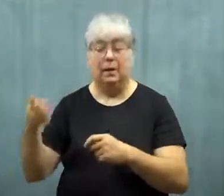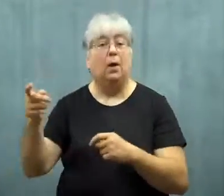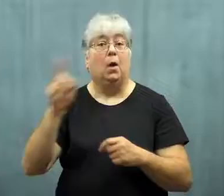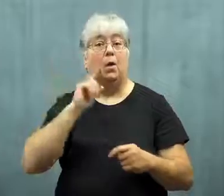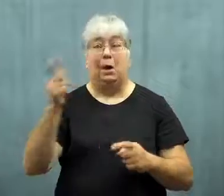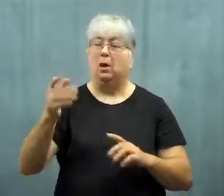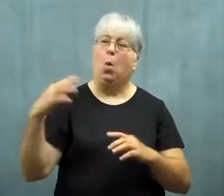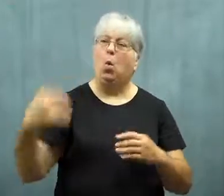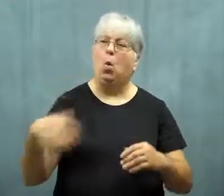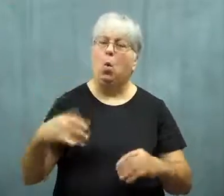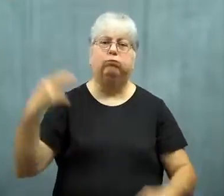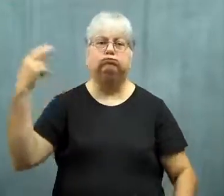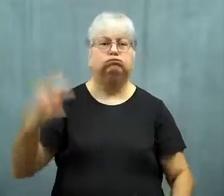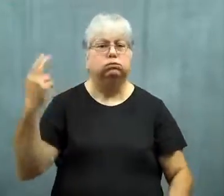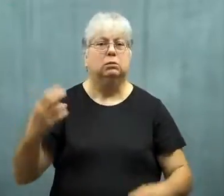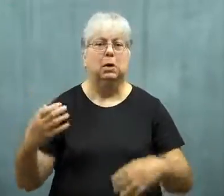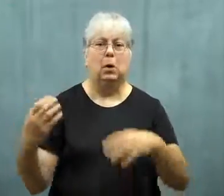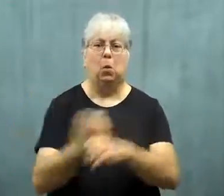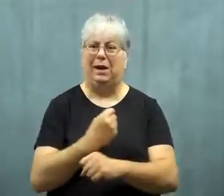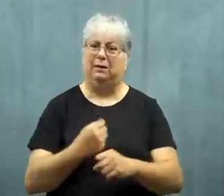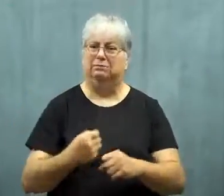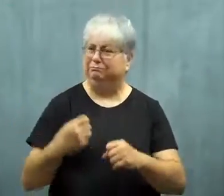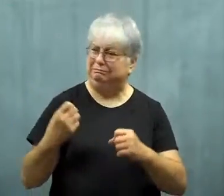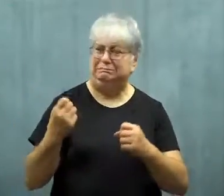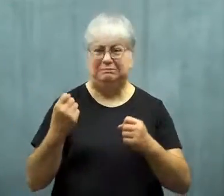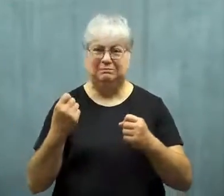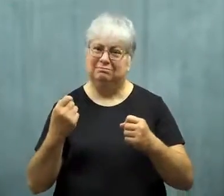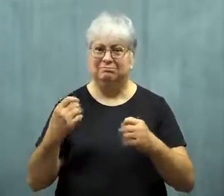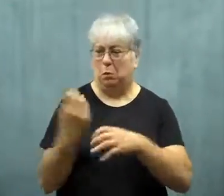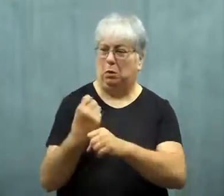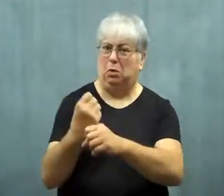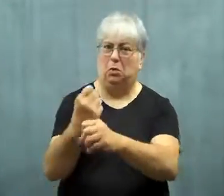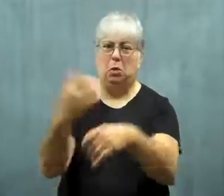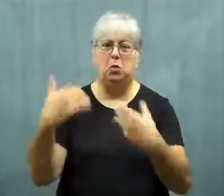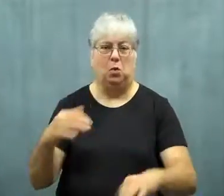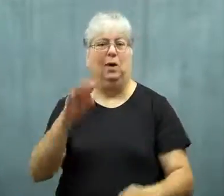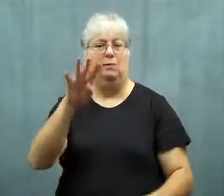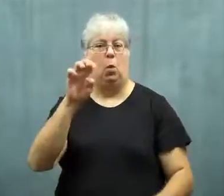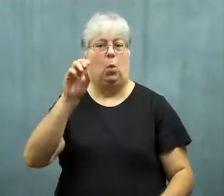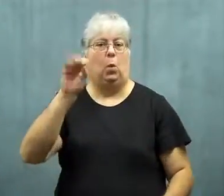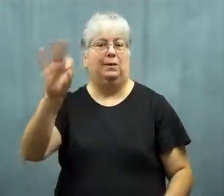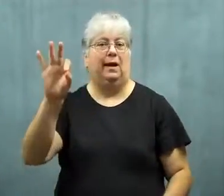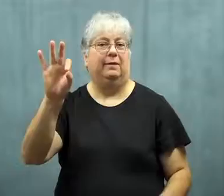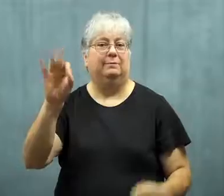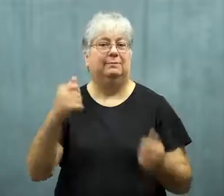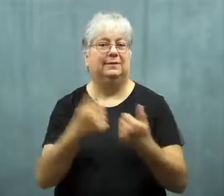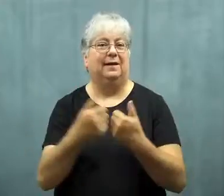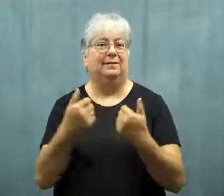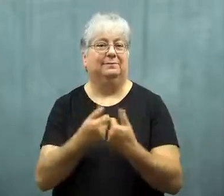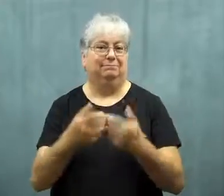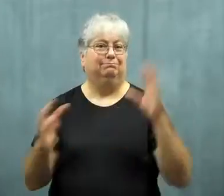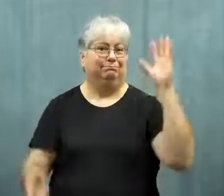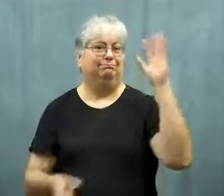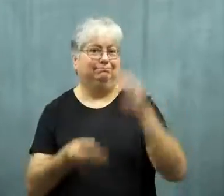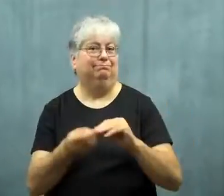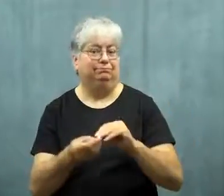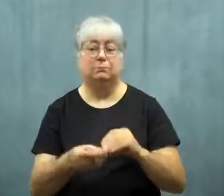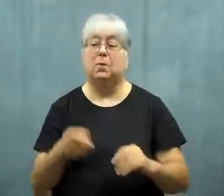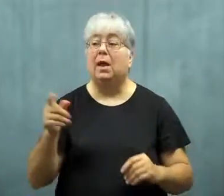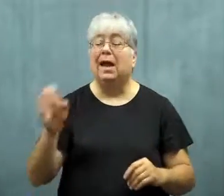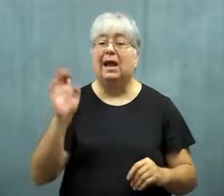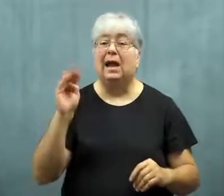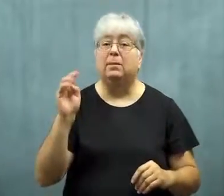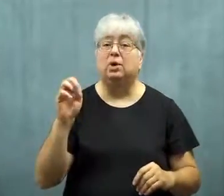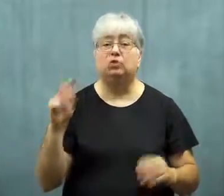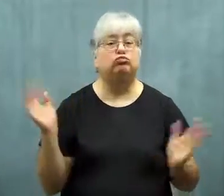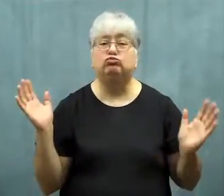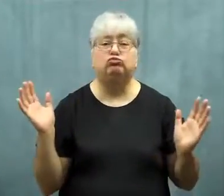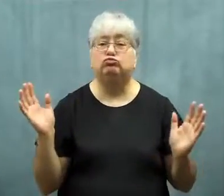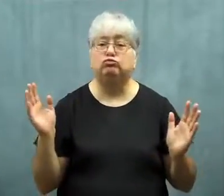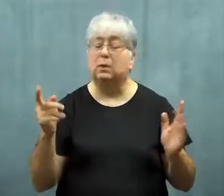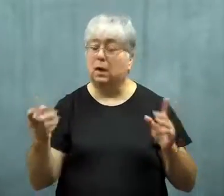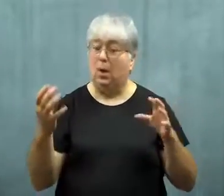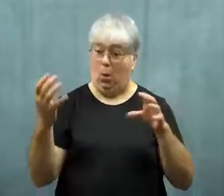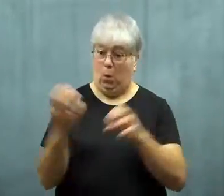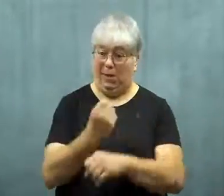was the winningest coach, having won 409 games in his career.